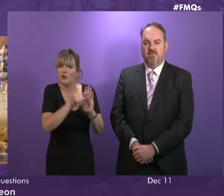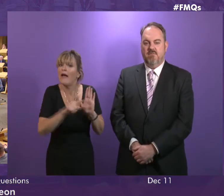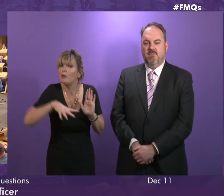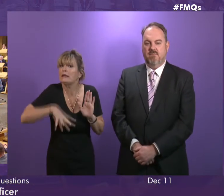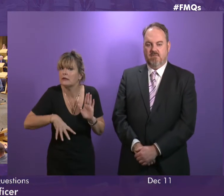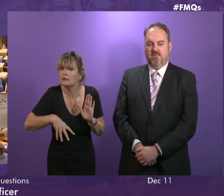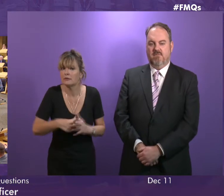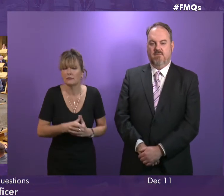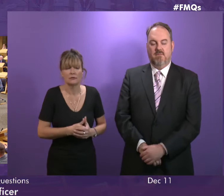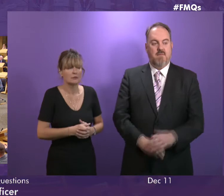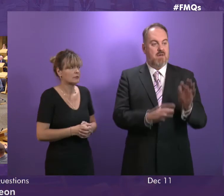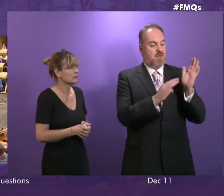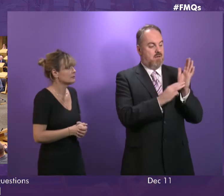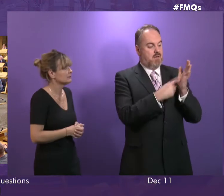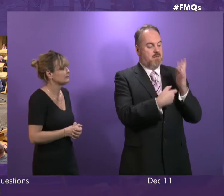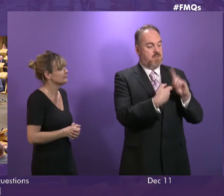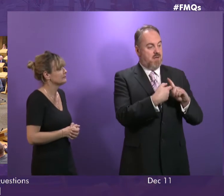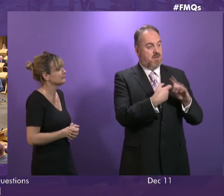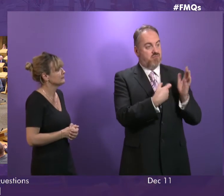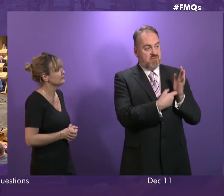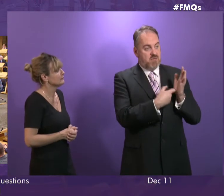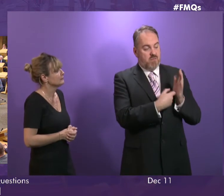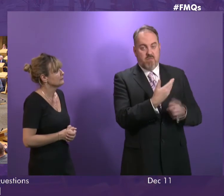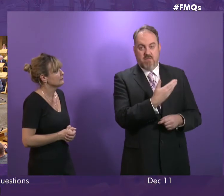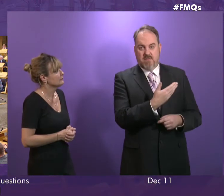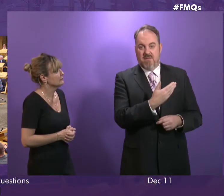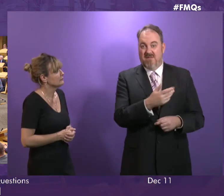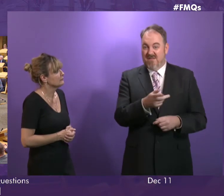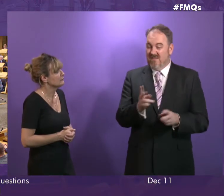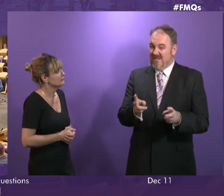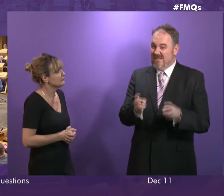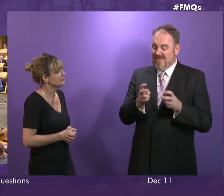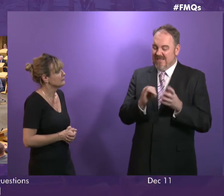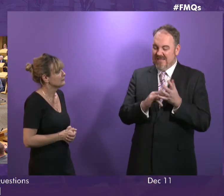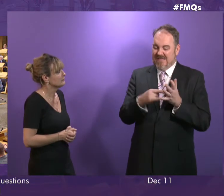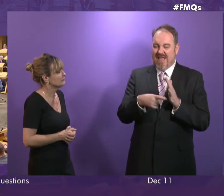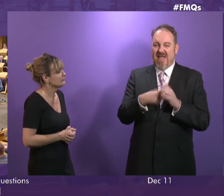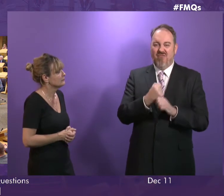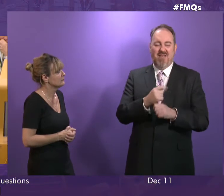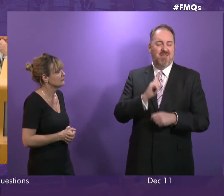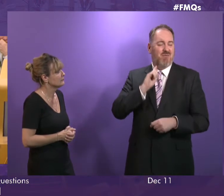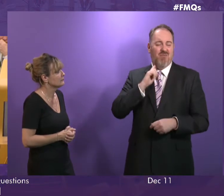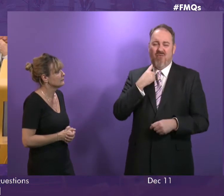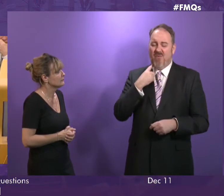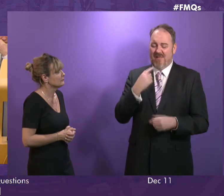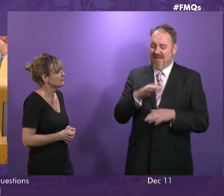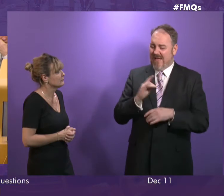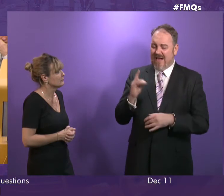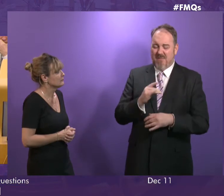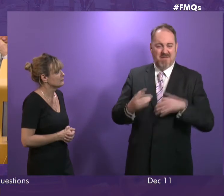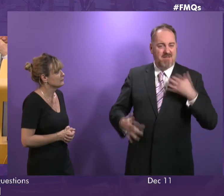As we have heard, snaring causes extreme suffering. A ban must be delivered now, but we also need